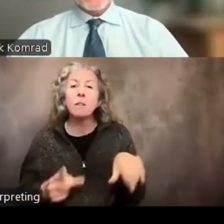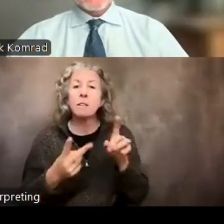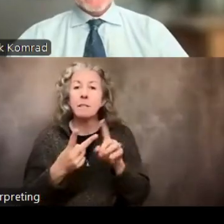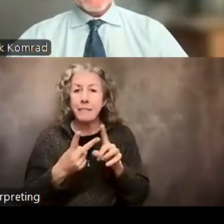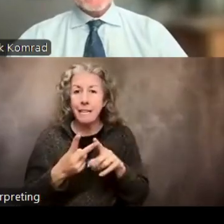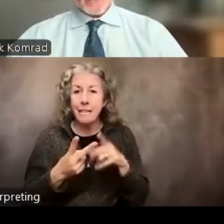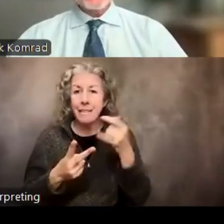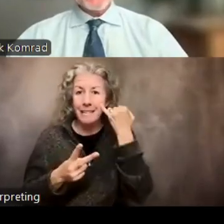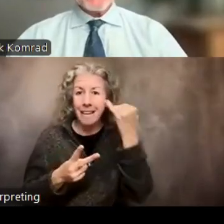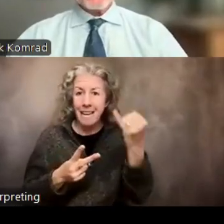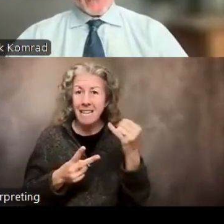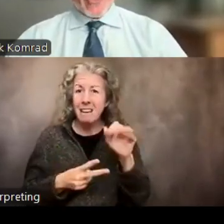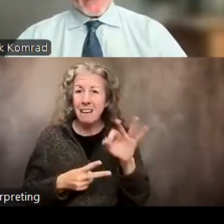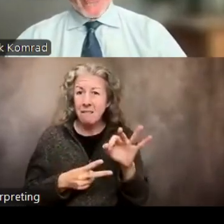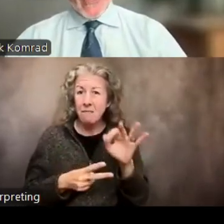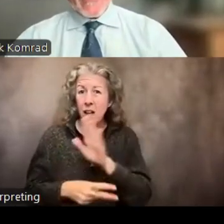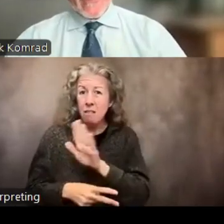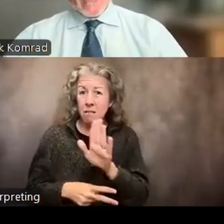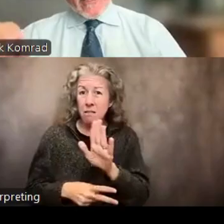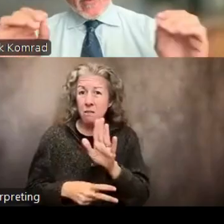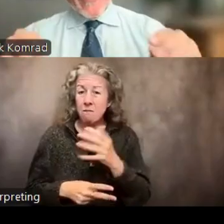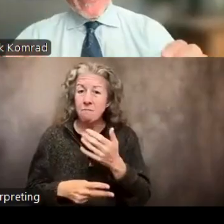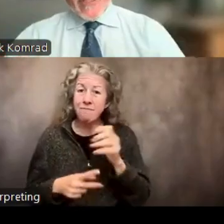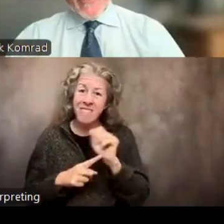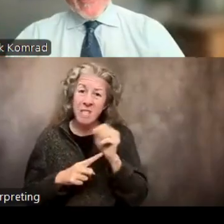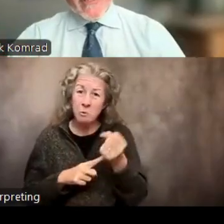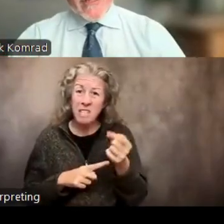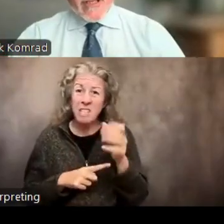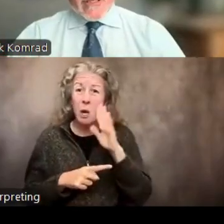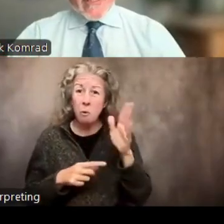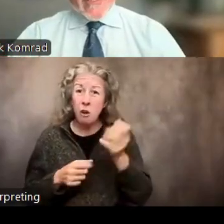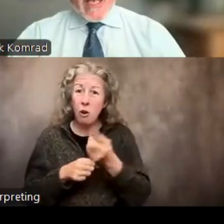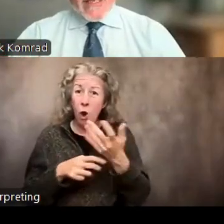conditions are terminal or not. Well, these countries decided